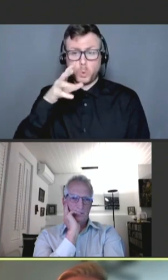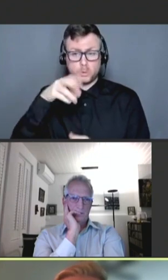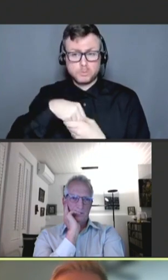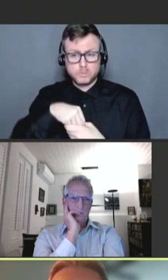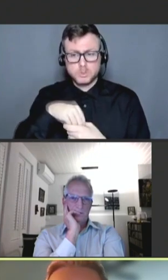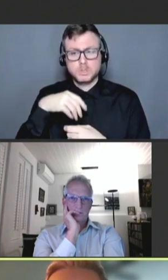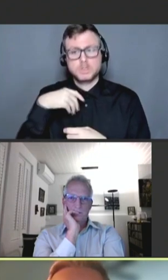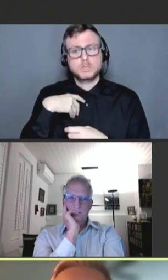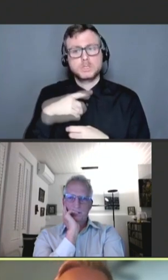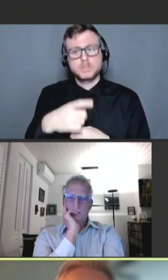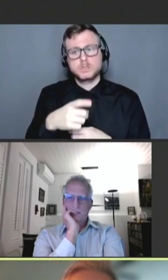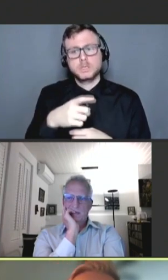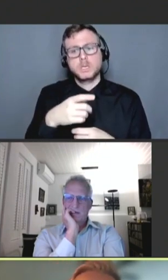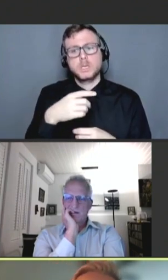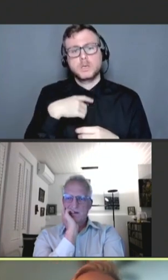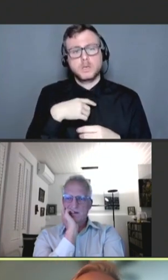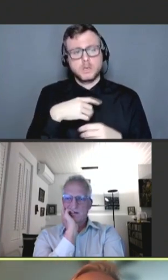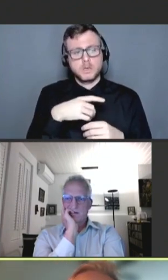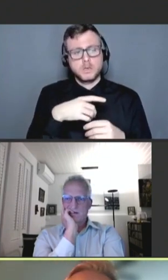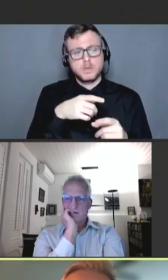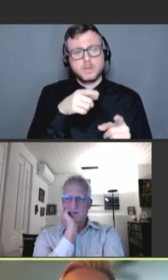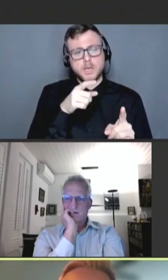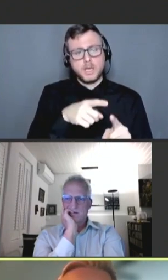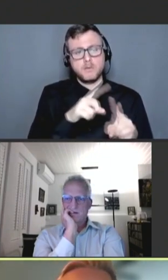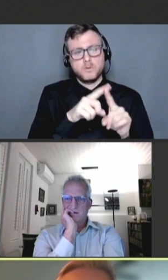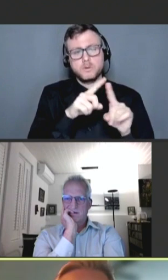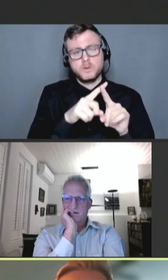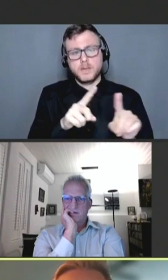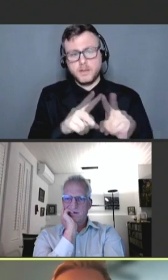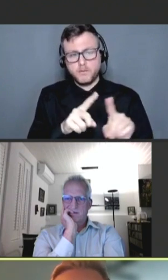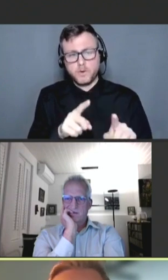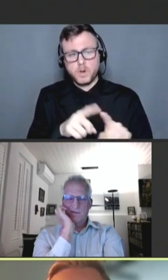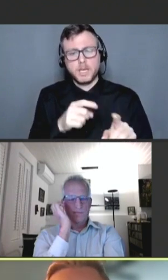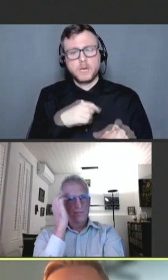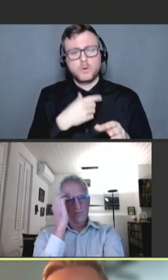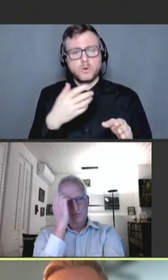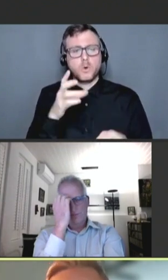cohort, cross-sectional and case control studies were samples of COVID-19 survivors,